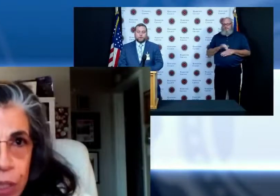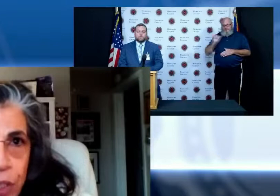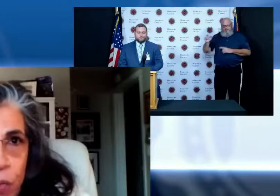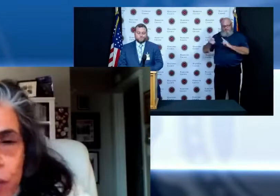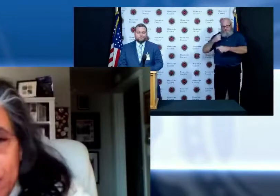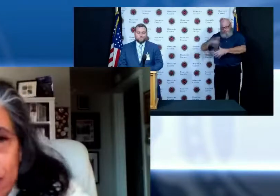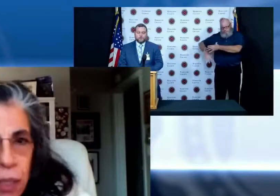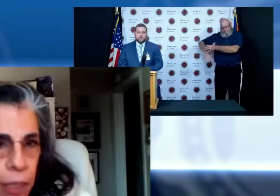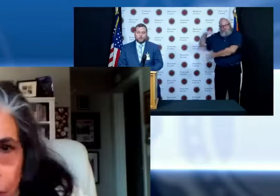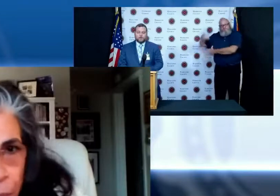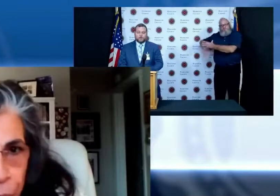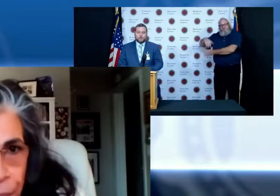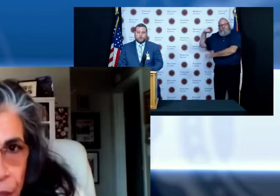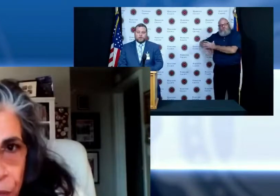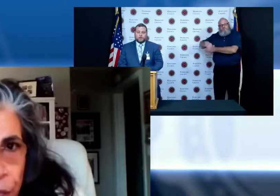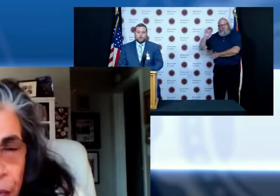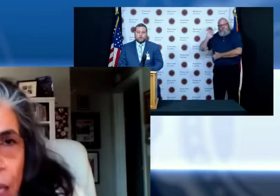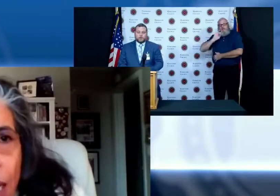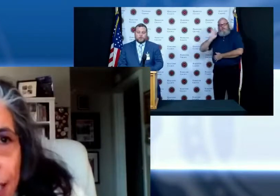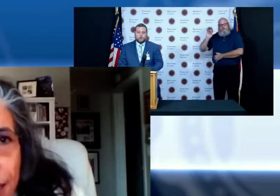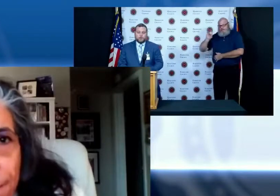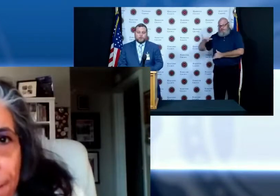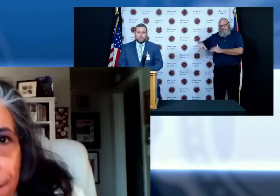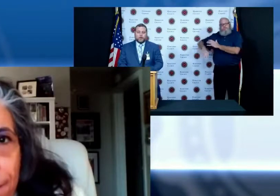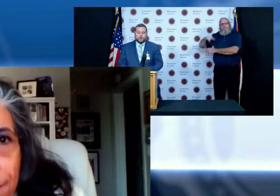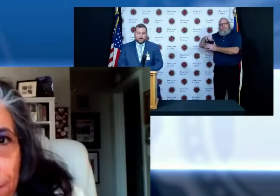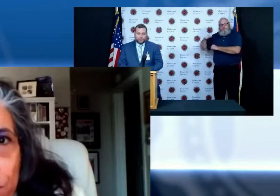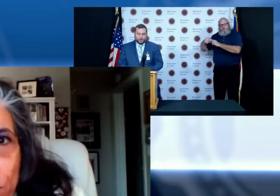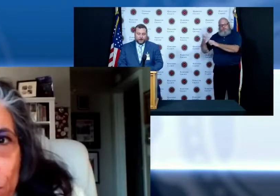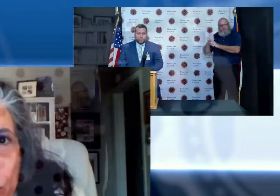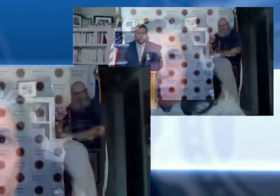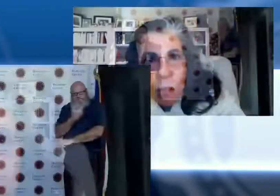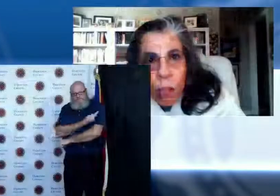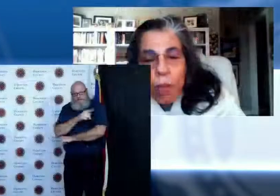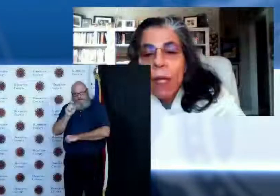weeks ago doesn't necessarily put me at the front of the line that's correct when we found out there